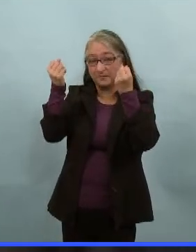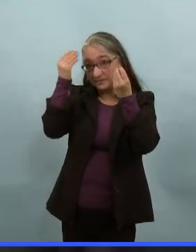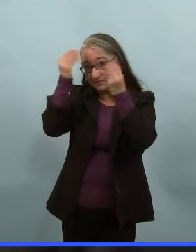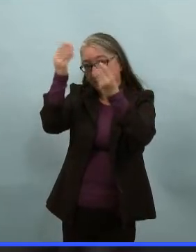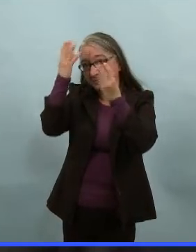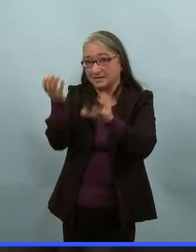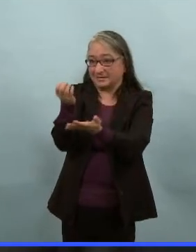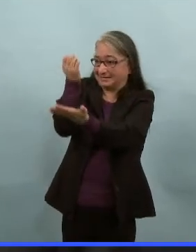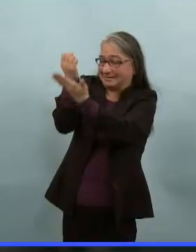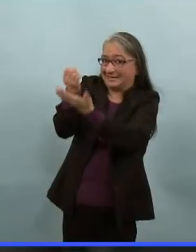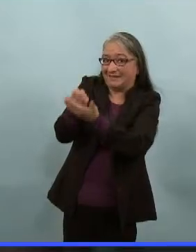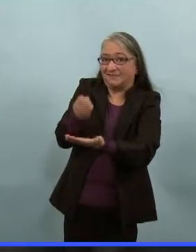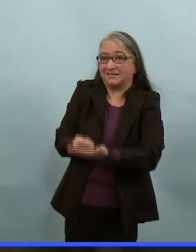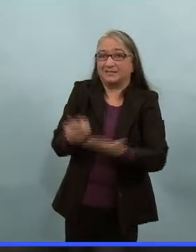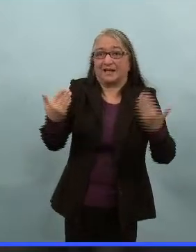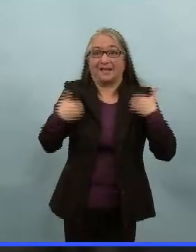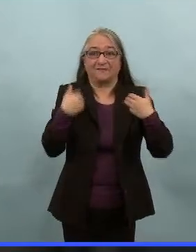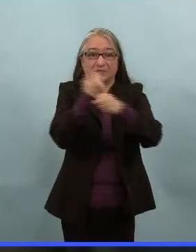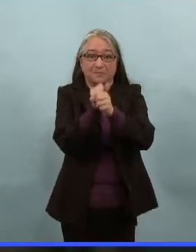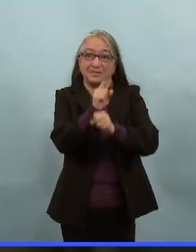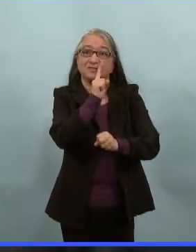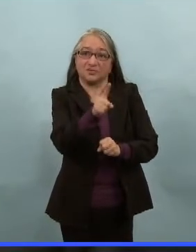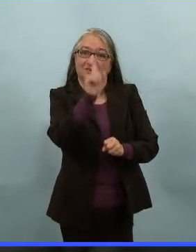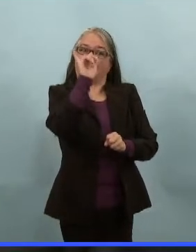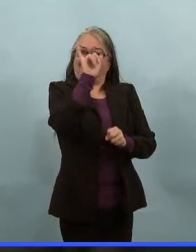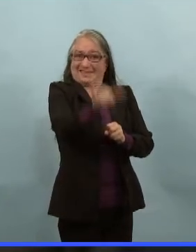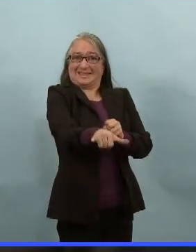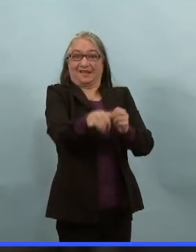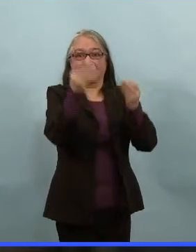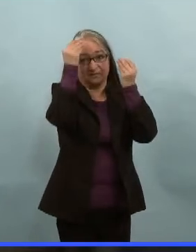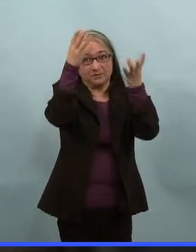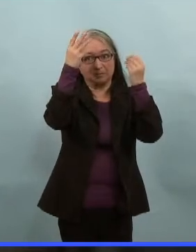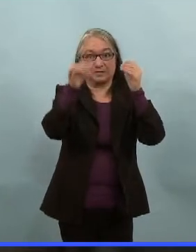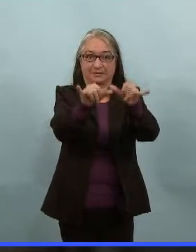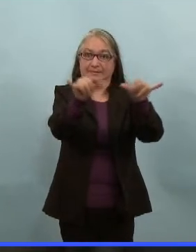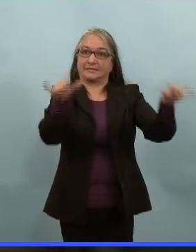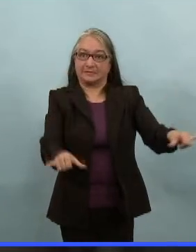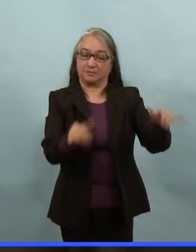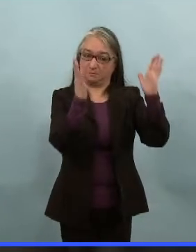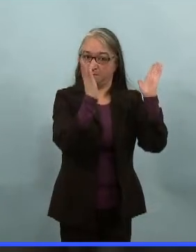care system prepare so we'll be providing them information in relation to that as well so that